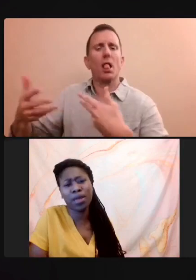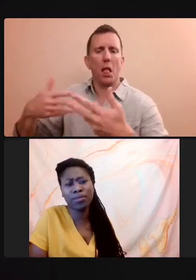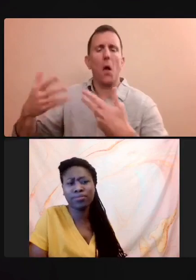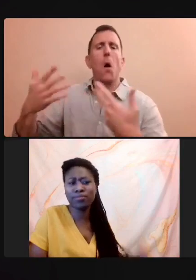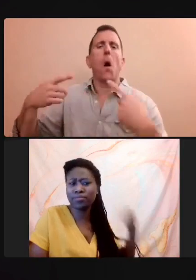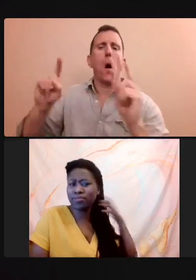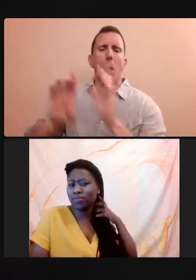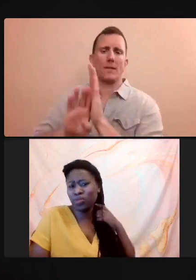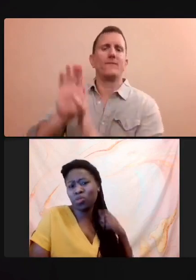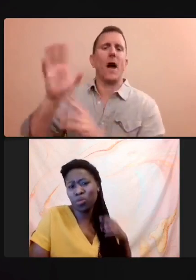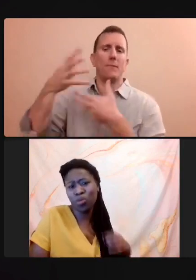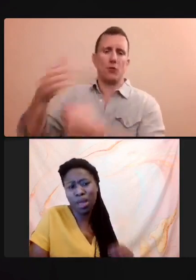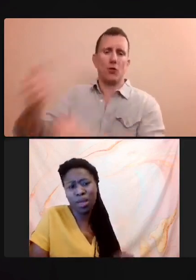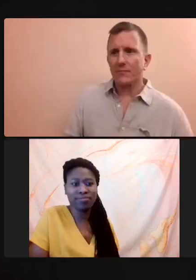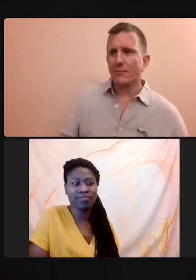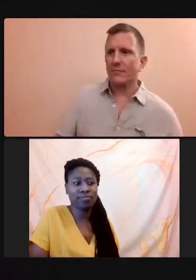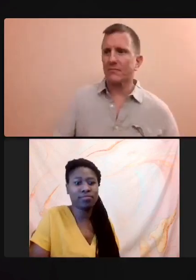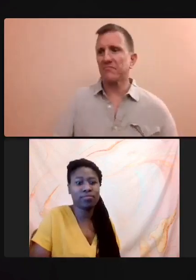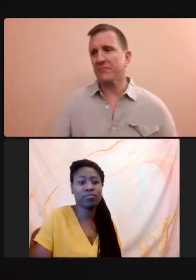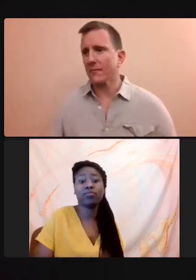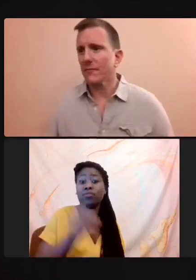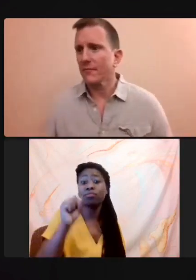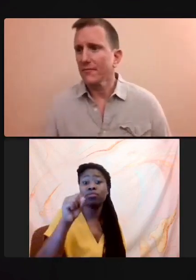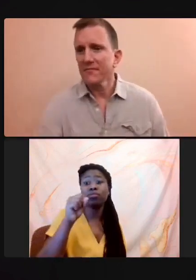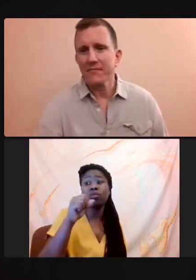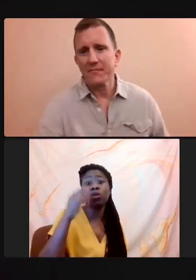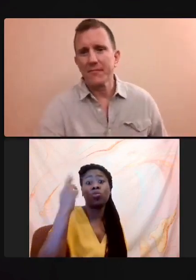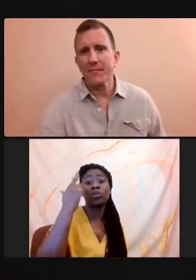They had like, is she talking about their ....? You know, and I'm realizing